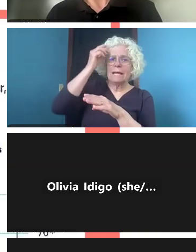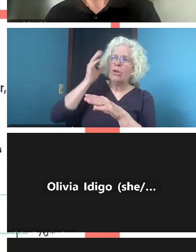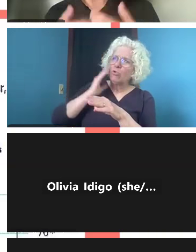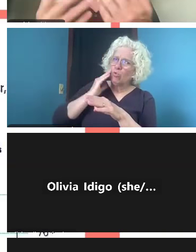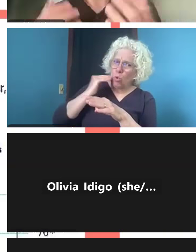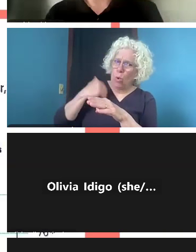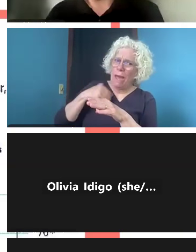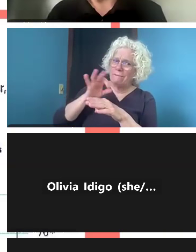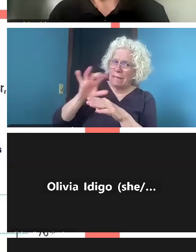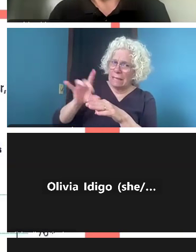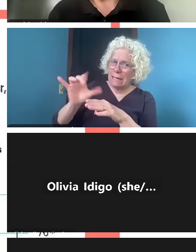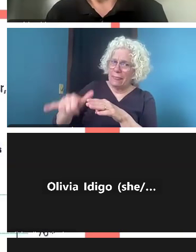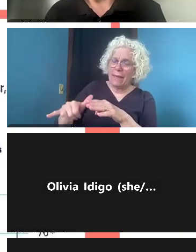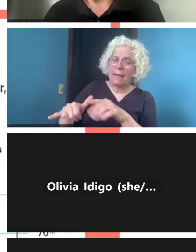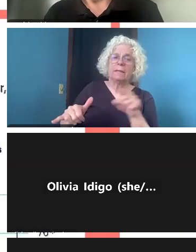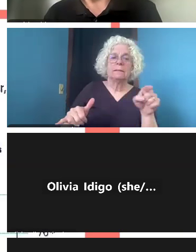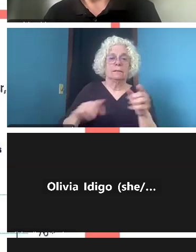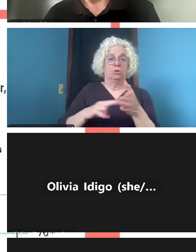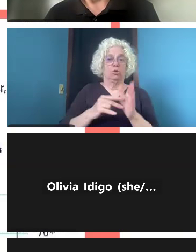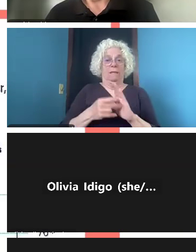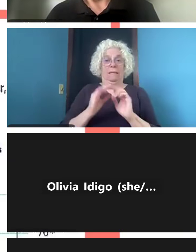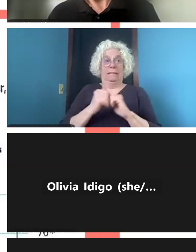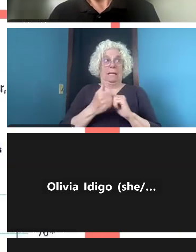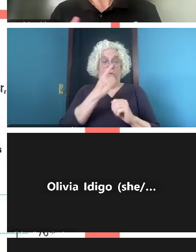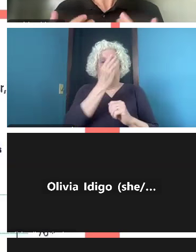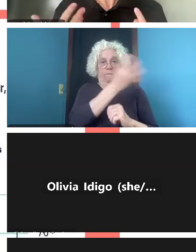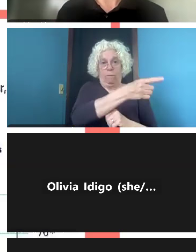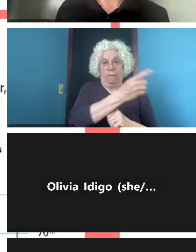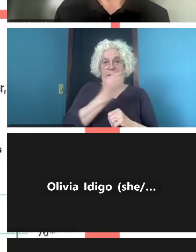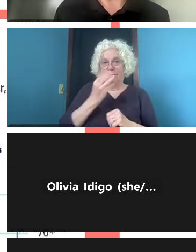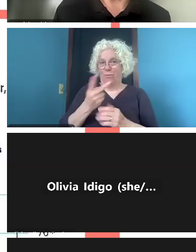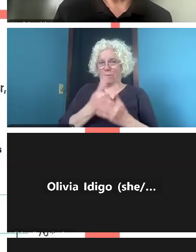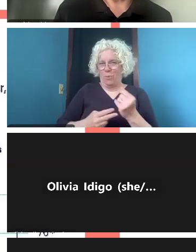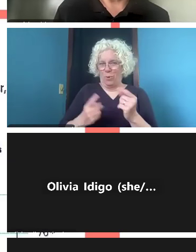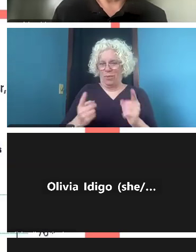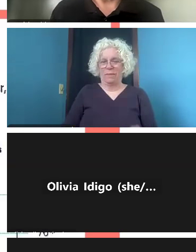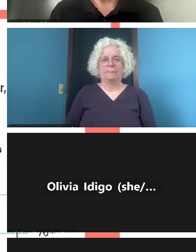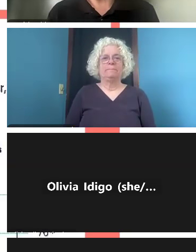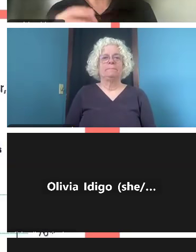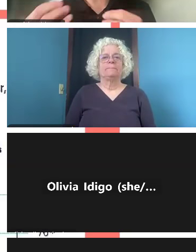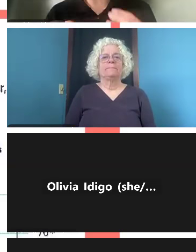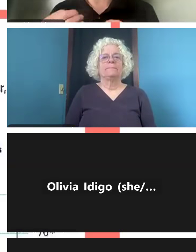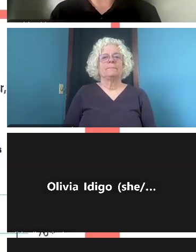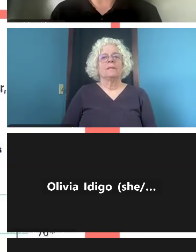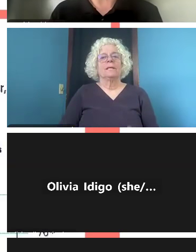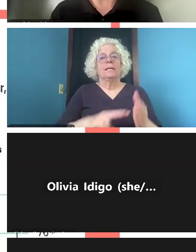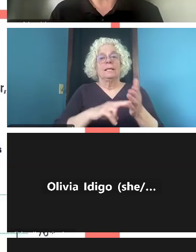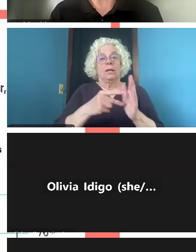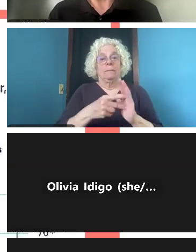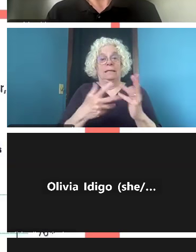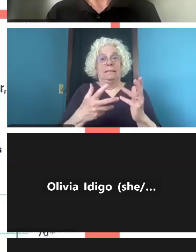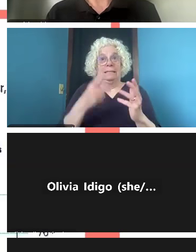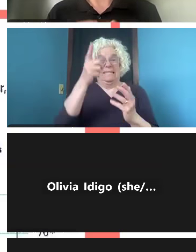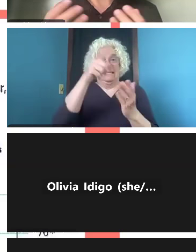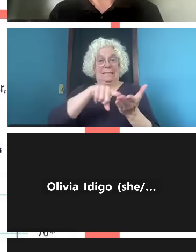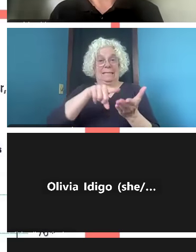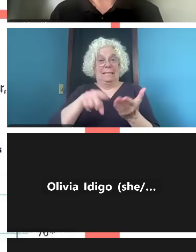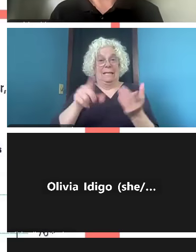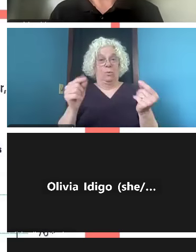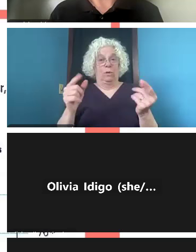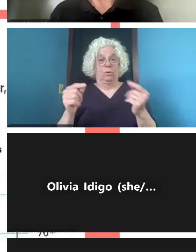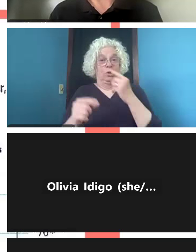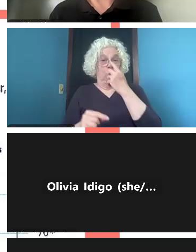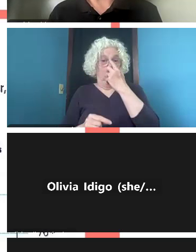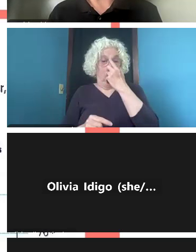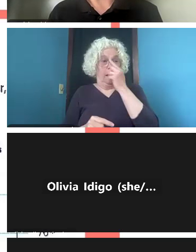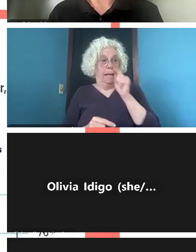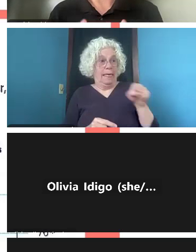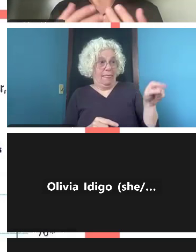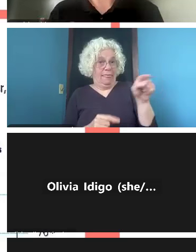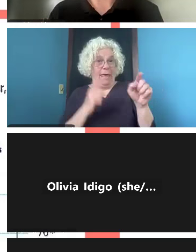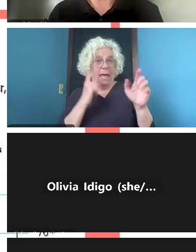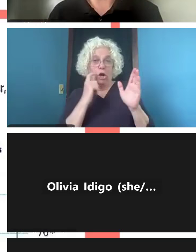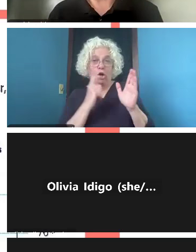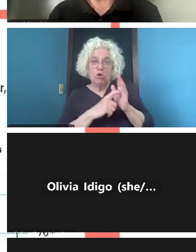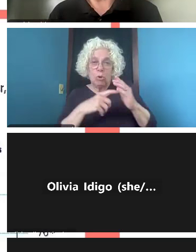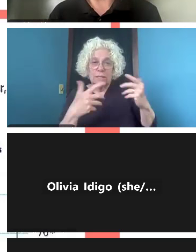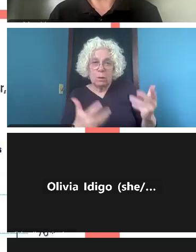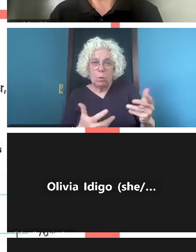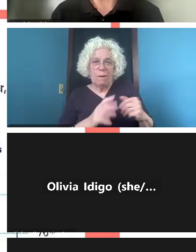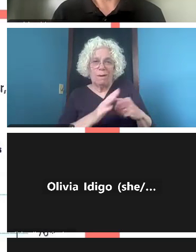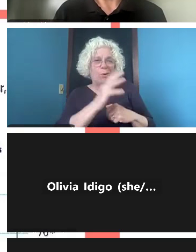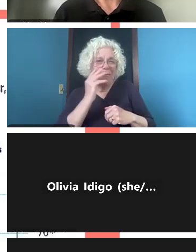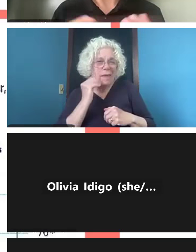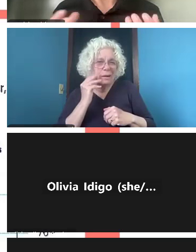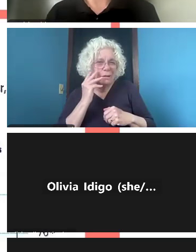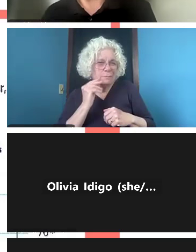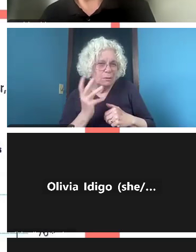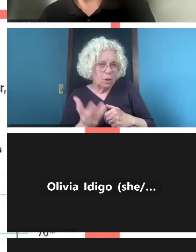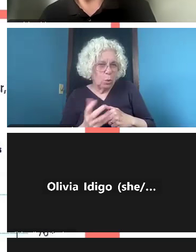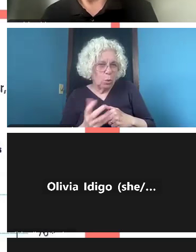Then this would be a great opportunity to communicate with them too. So one of the first things that we did in the study is to try to understand what they're recognizing overall or what they have experienced too.